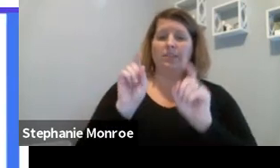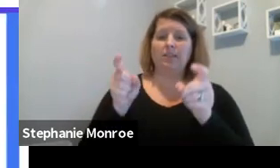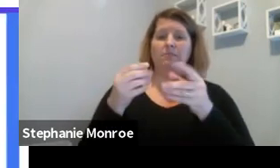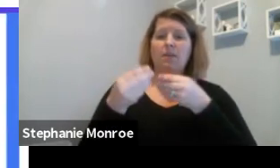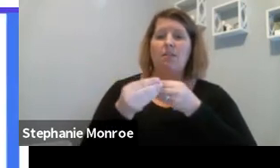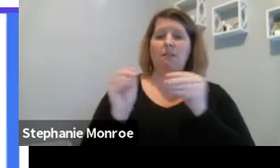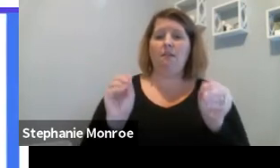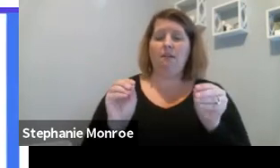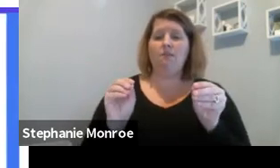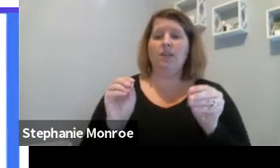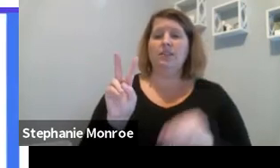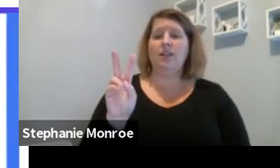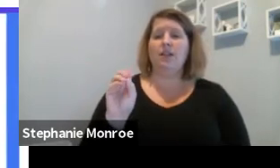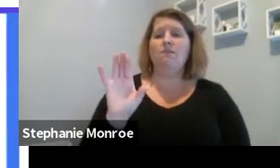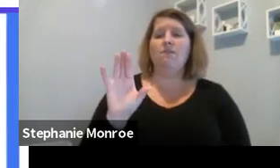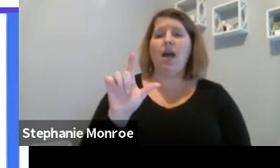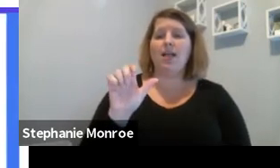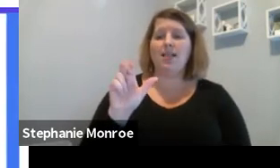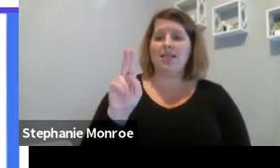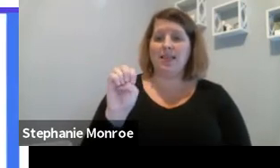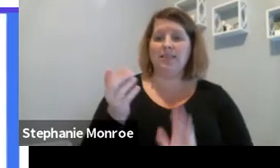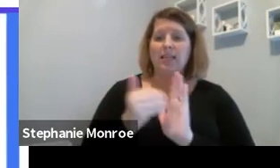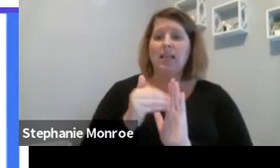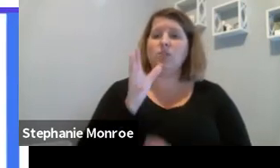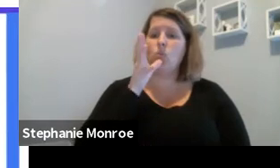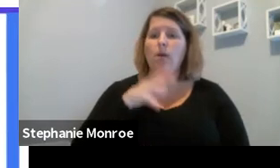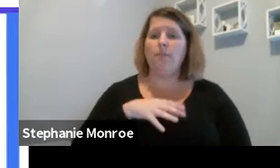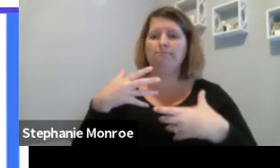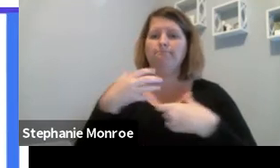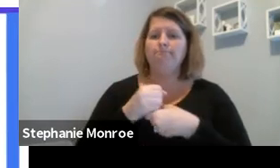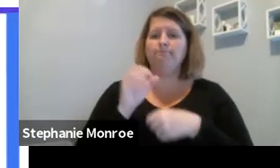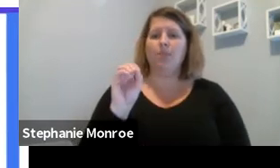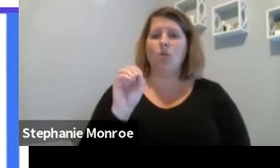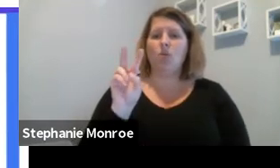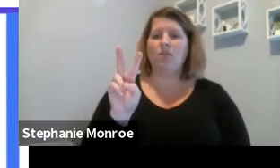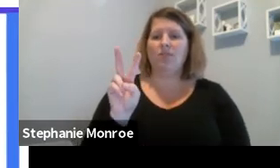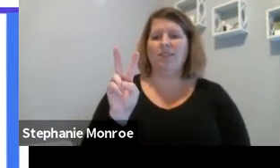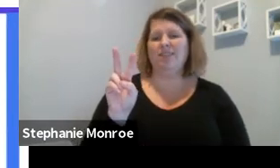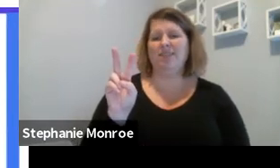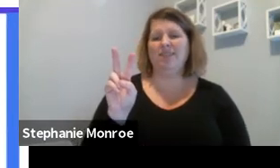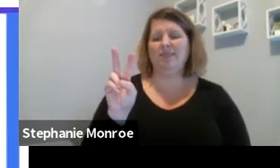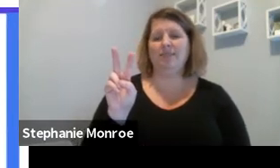It's been awarded by the Office of Violence Against Women, the US Department of Justice.